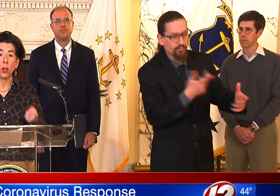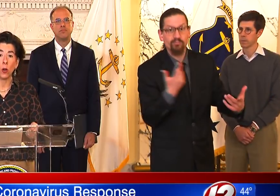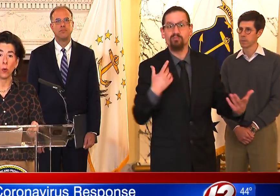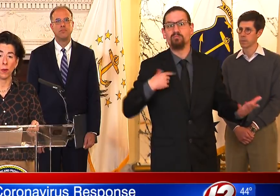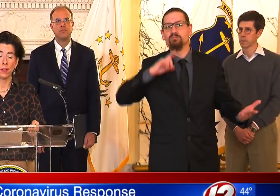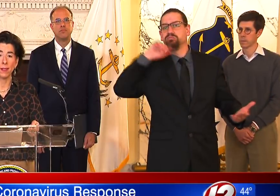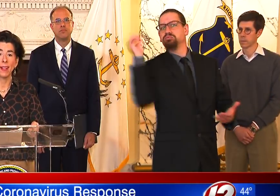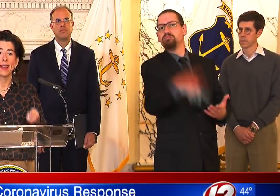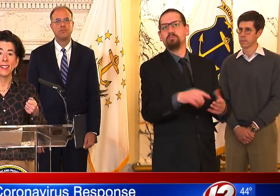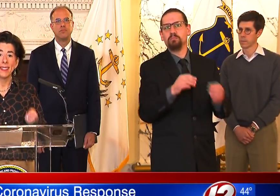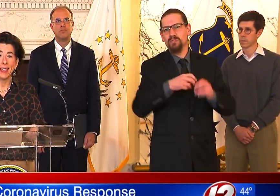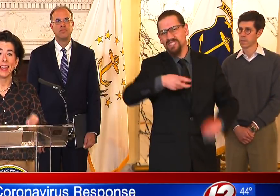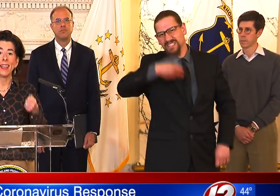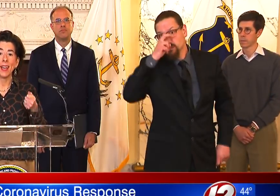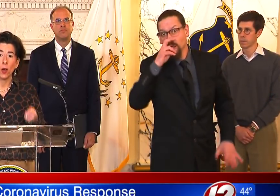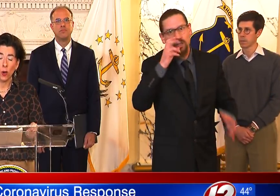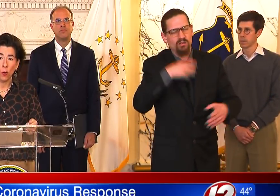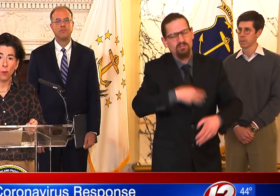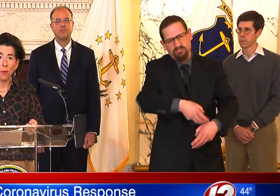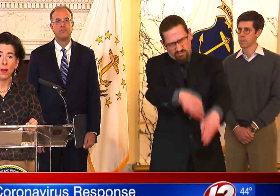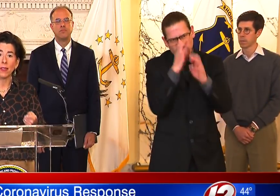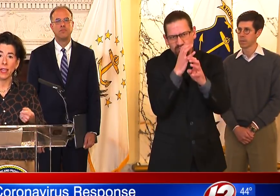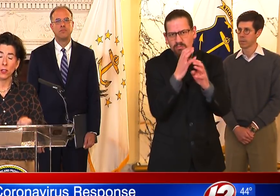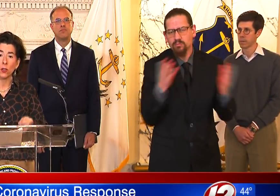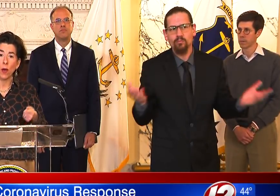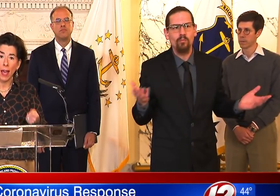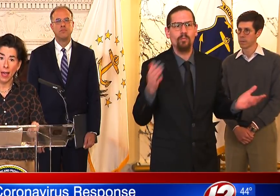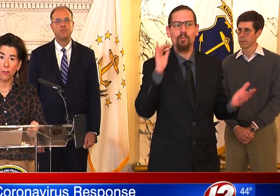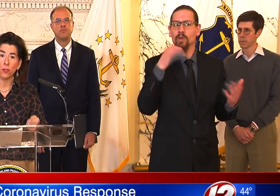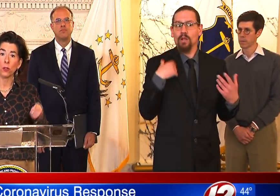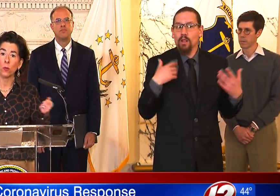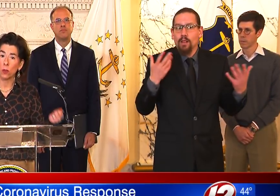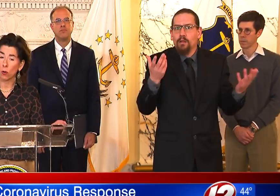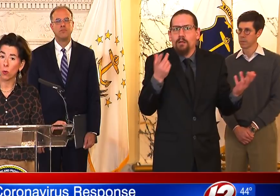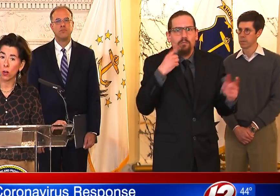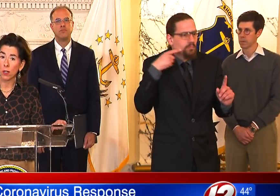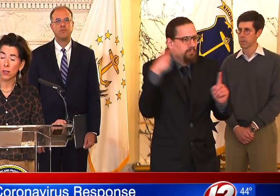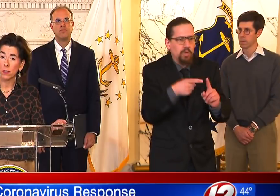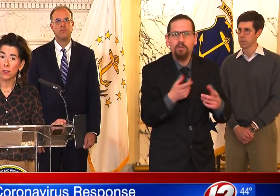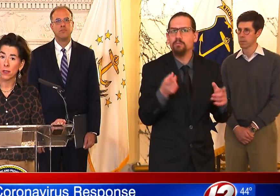NECESSARY TO GET MORE STRINGENT. IT IS ESSENTIALLY WHAT YOU SHOULD BE DOING ALREADY, STAY AT